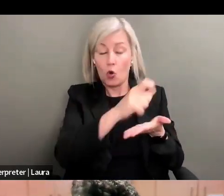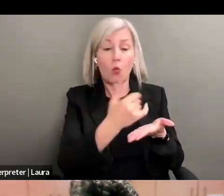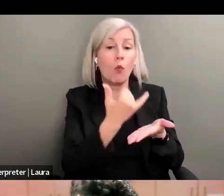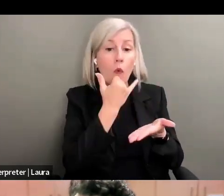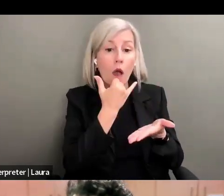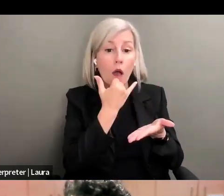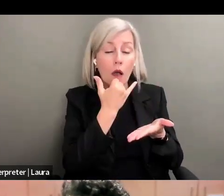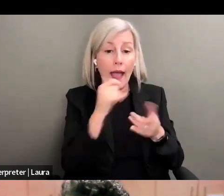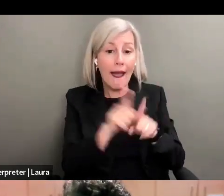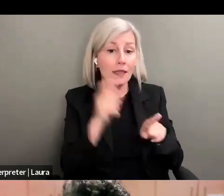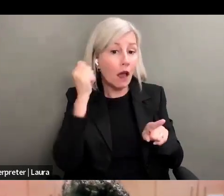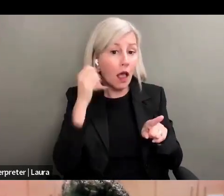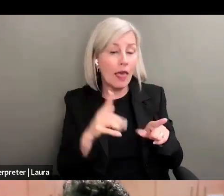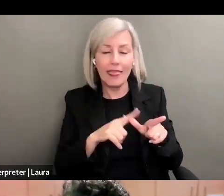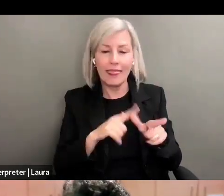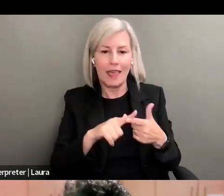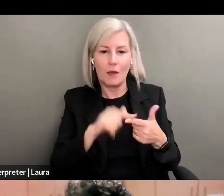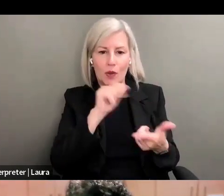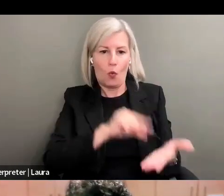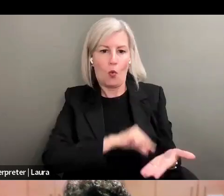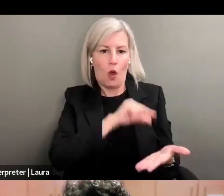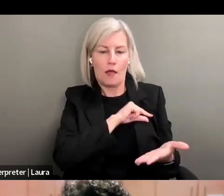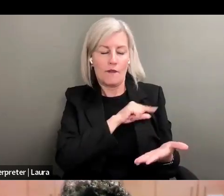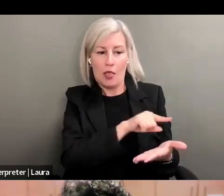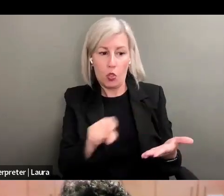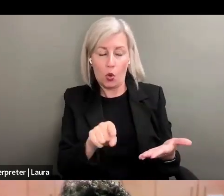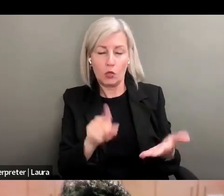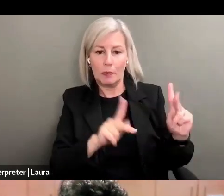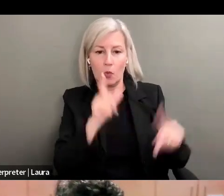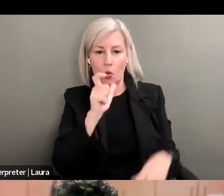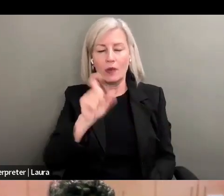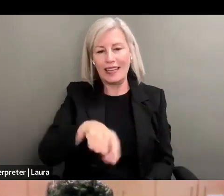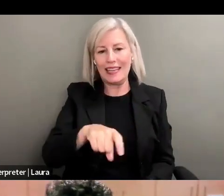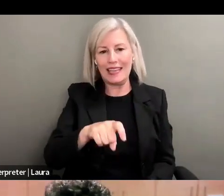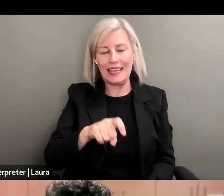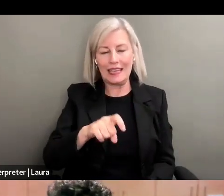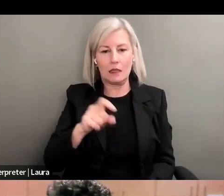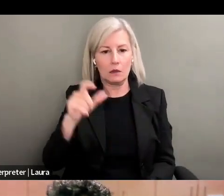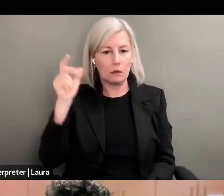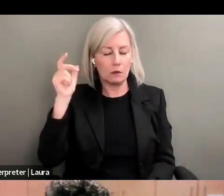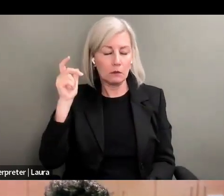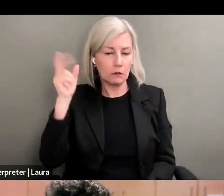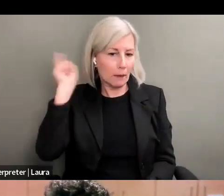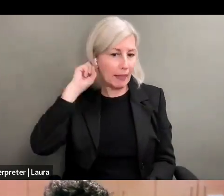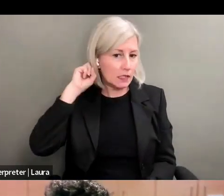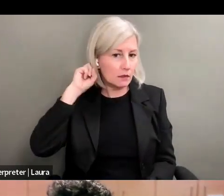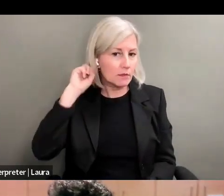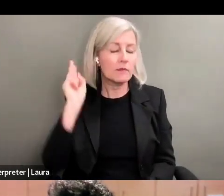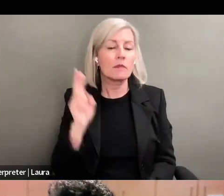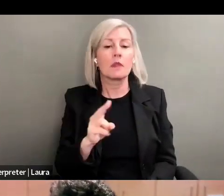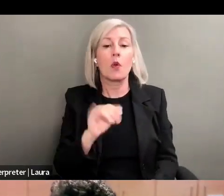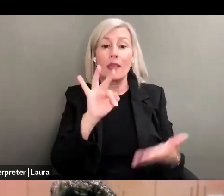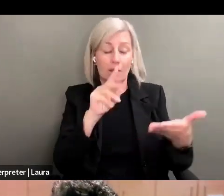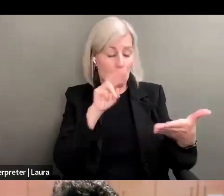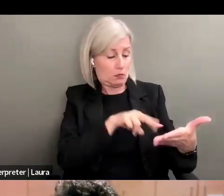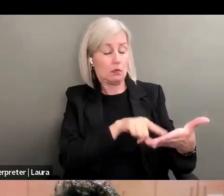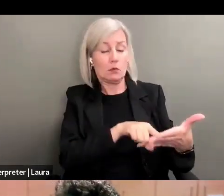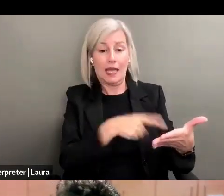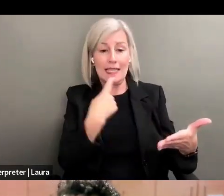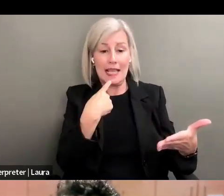then we're not going to be qualifying patients who need cochlear implants for that. So for us, if you see an audiology note that that says functional testing,